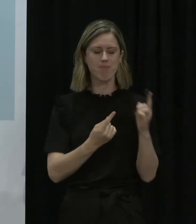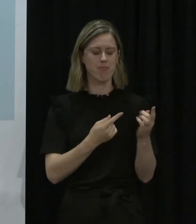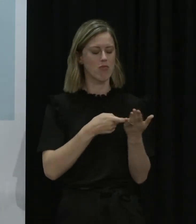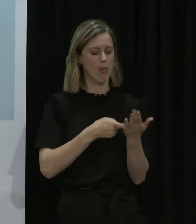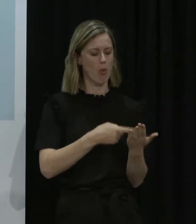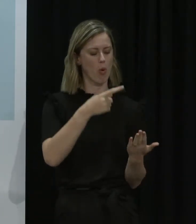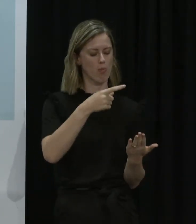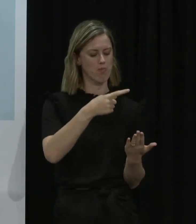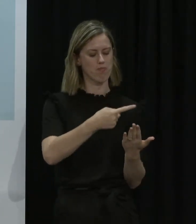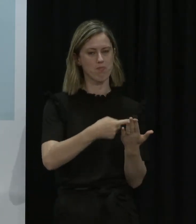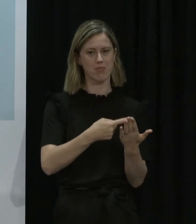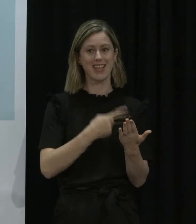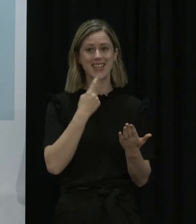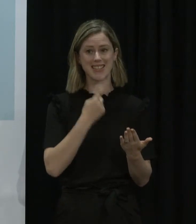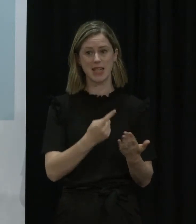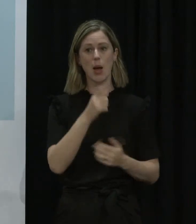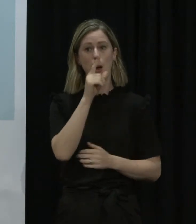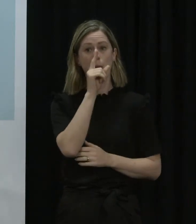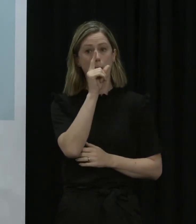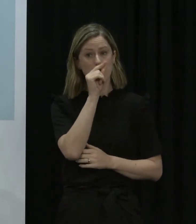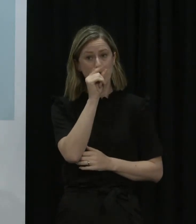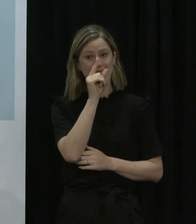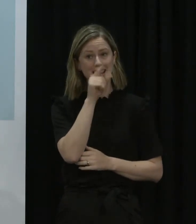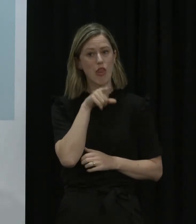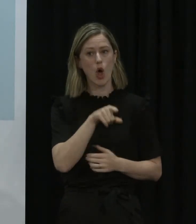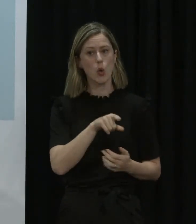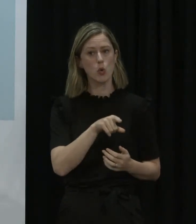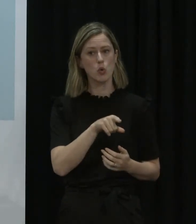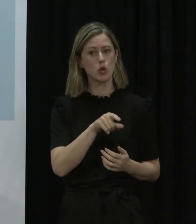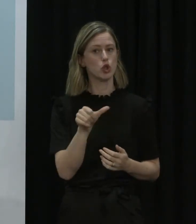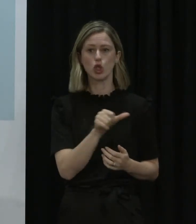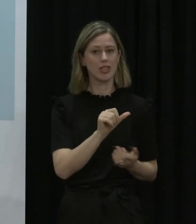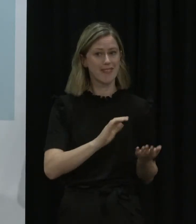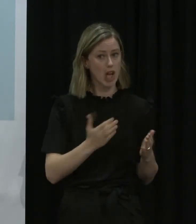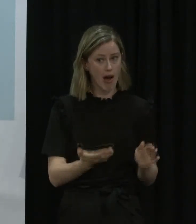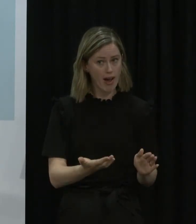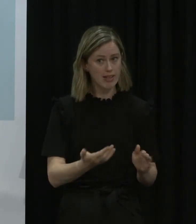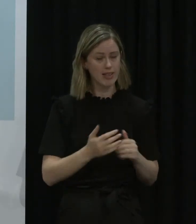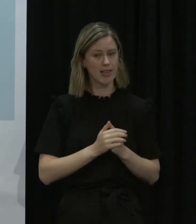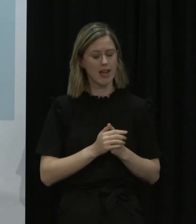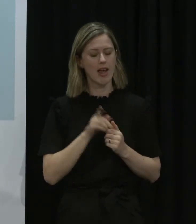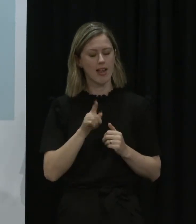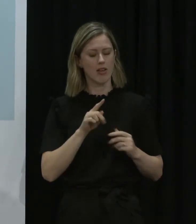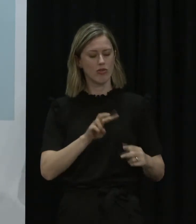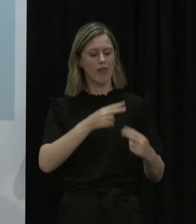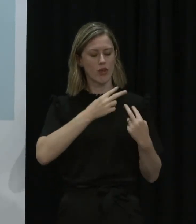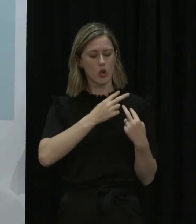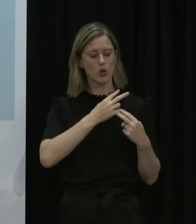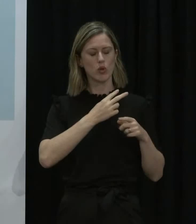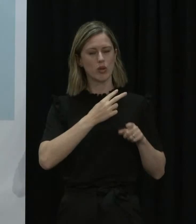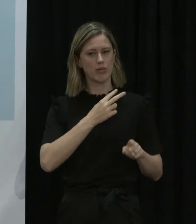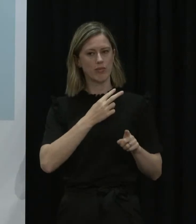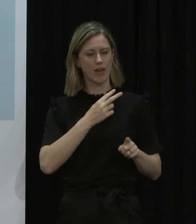A slip-up, would you say. Preventible deaths potentially. As I said, the report found that the deaths were